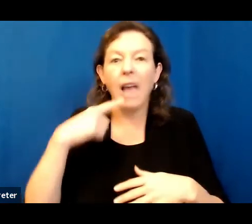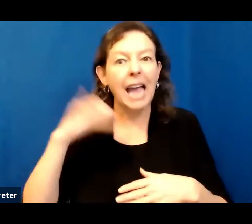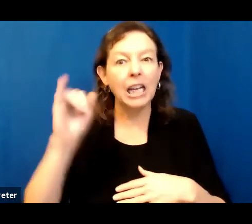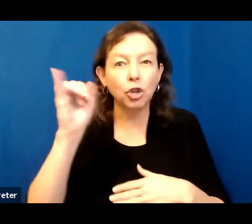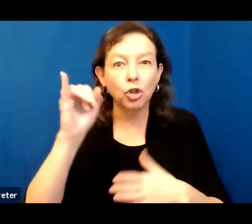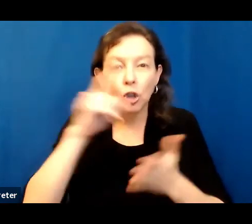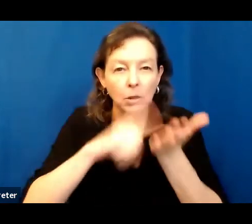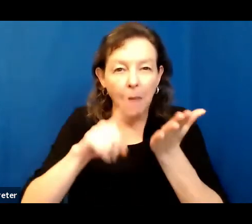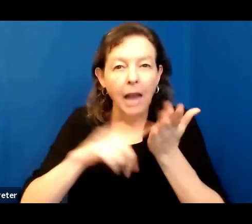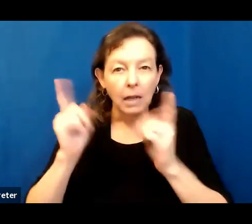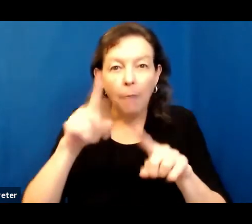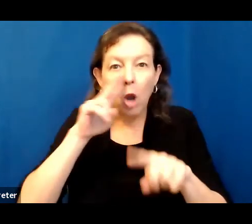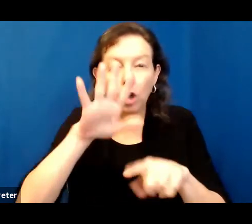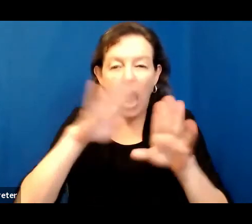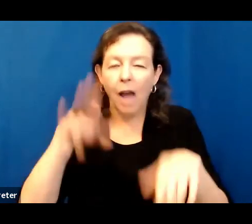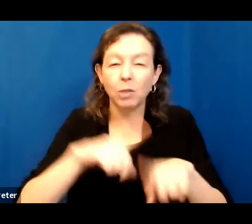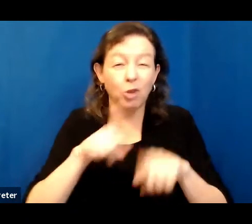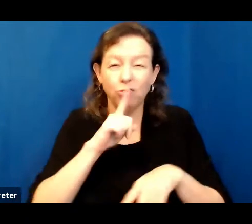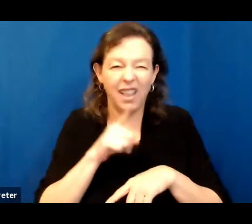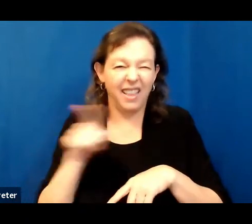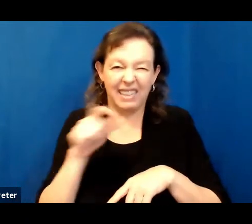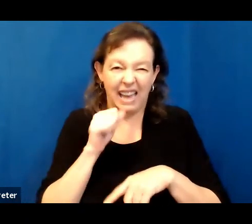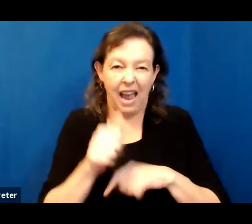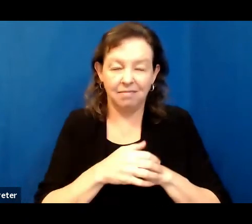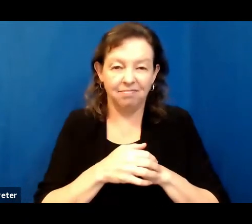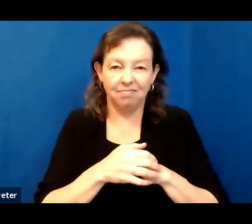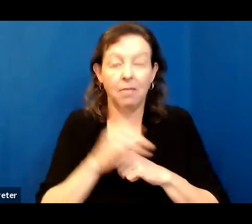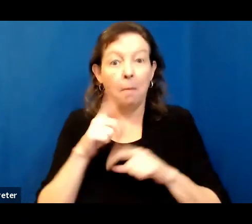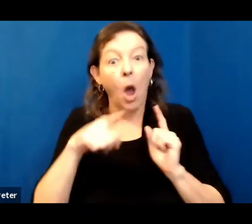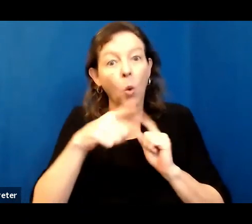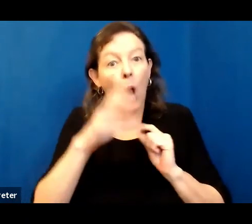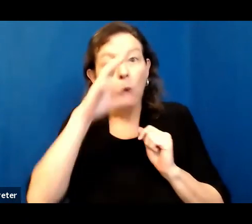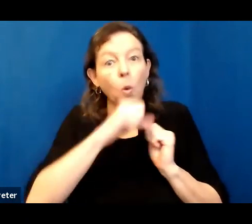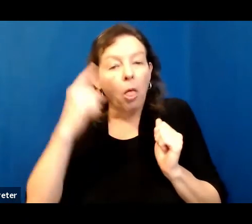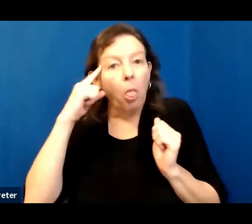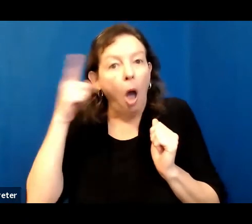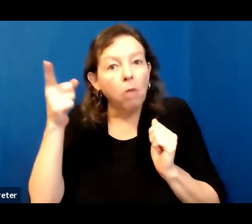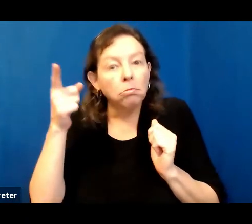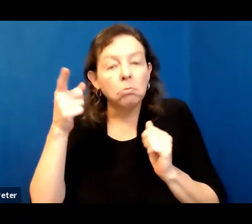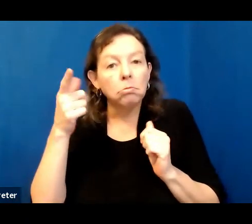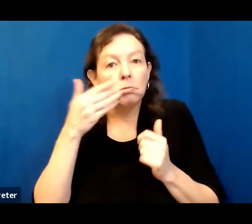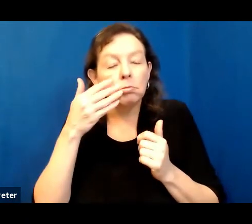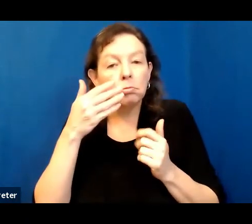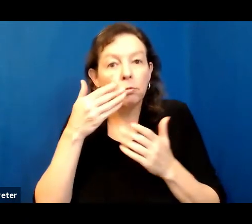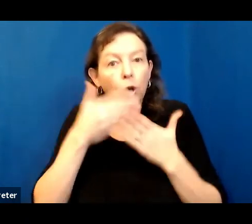that's coming out, when they in fact actually don't, but then you assume and you give them information without knowing.